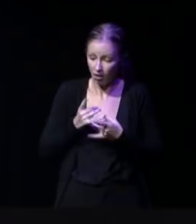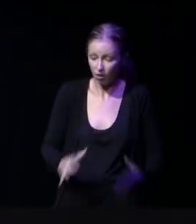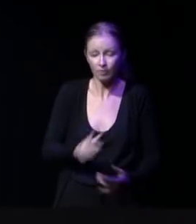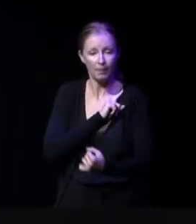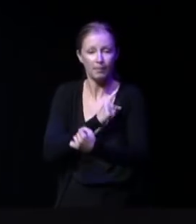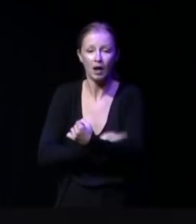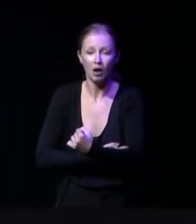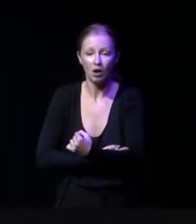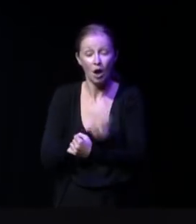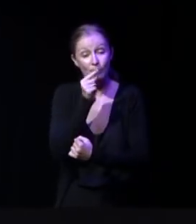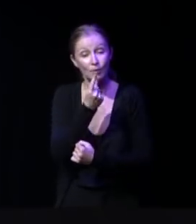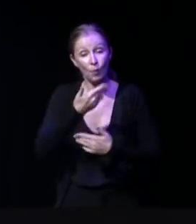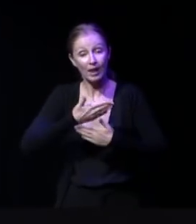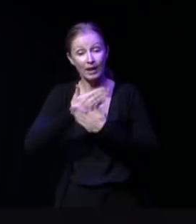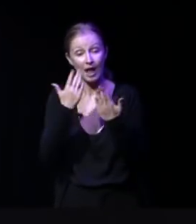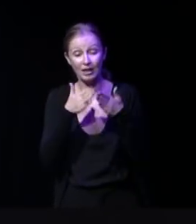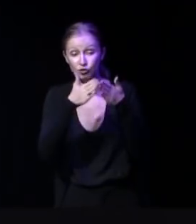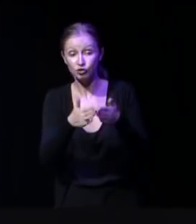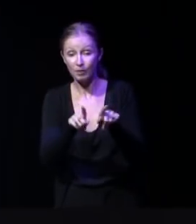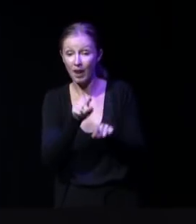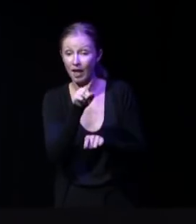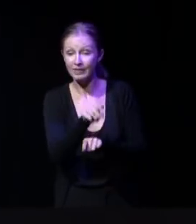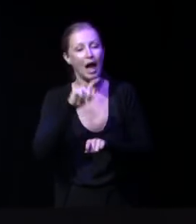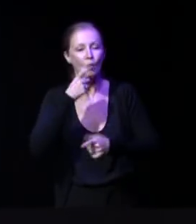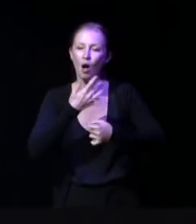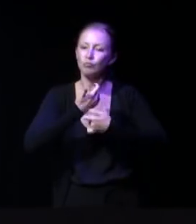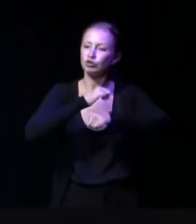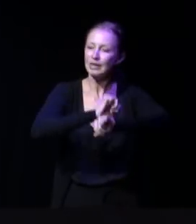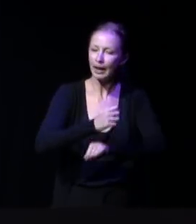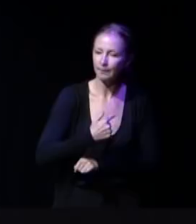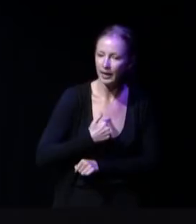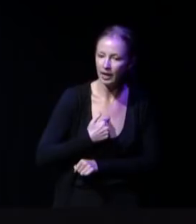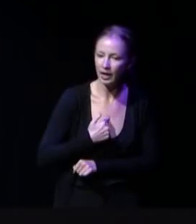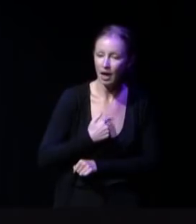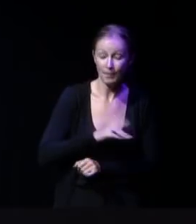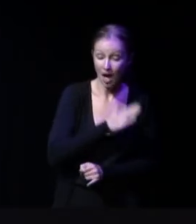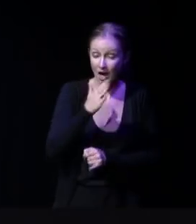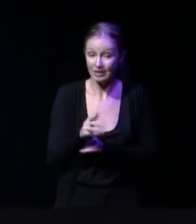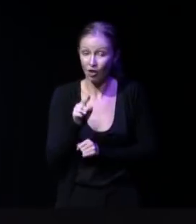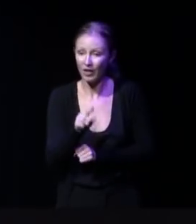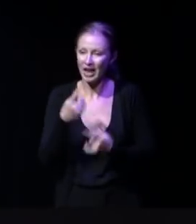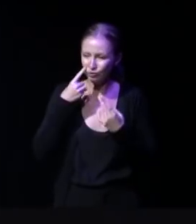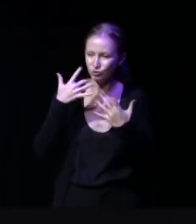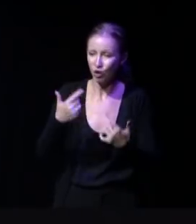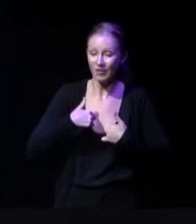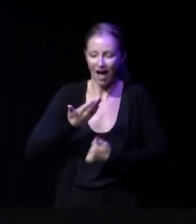There may be a day when a ship like this is employed to protect me, but even then, it signifies that I will need protection.